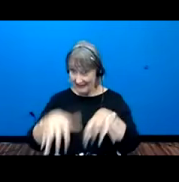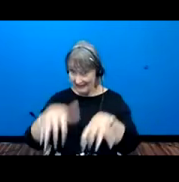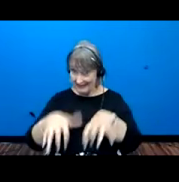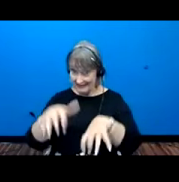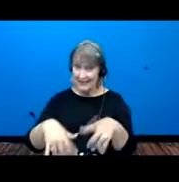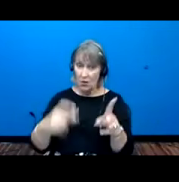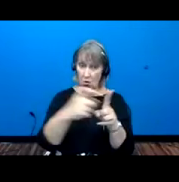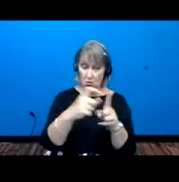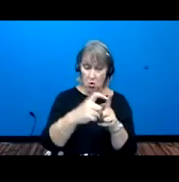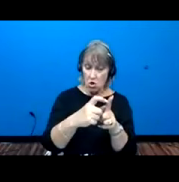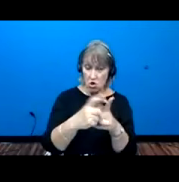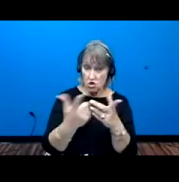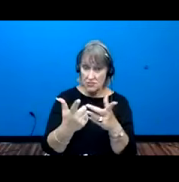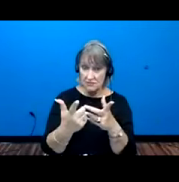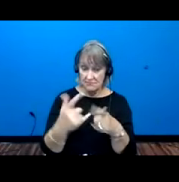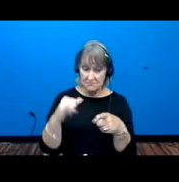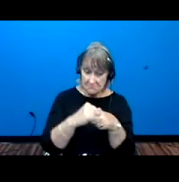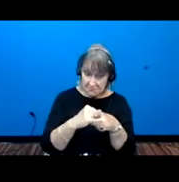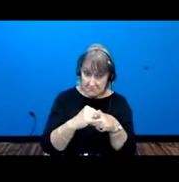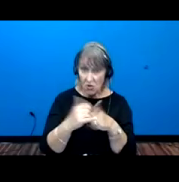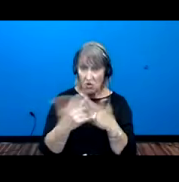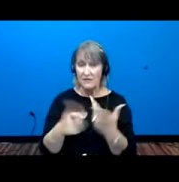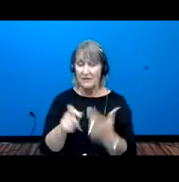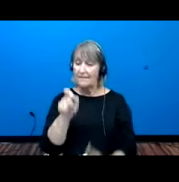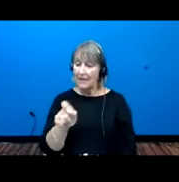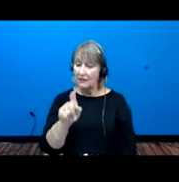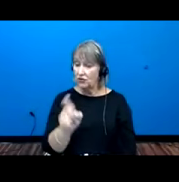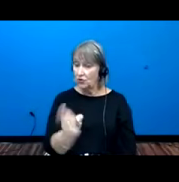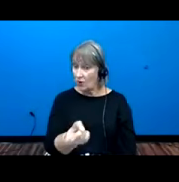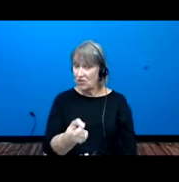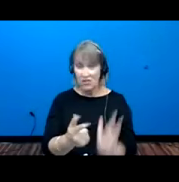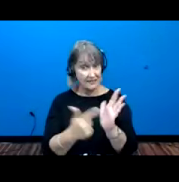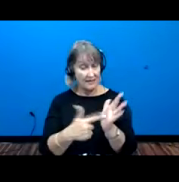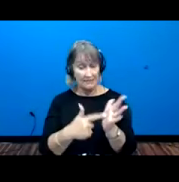document level, looking at punctuation that sometimes can throw folks, layout—